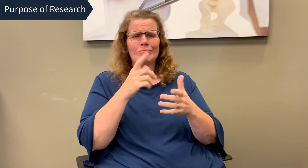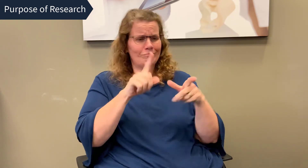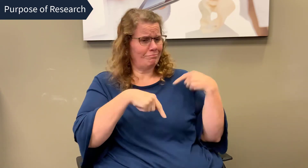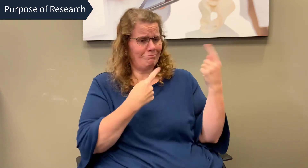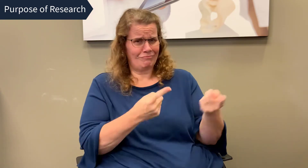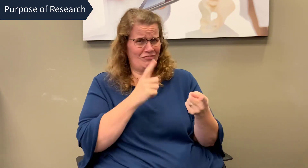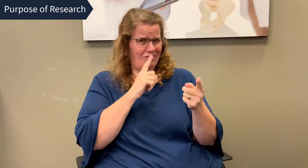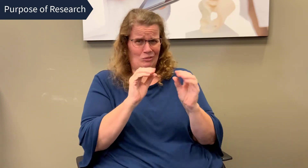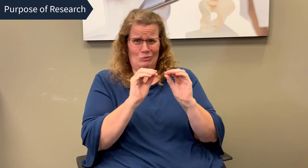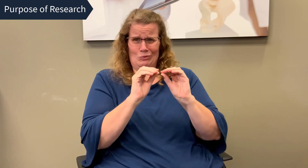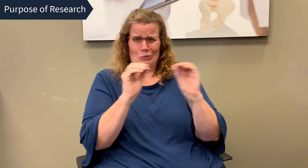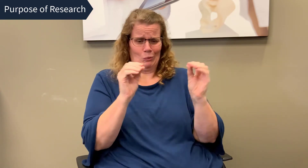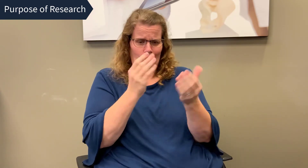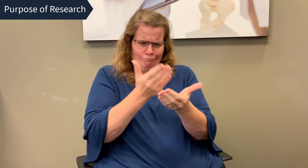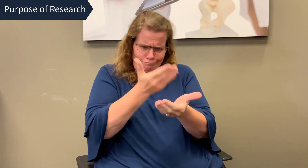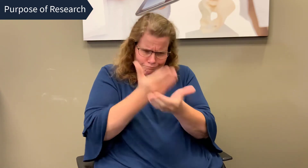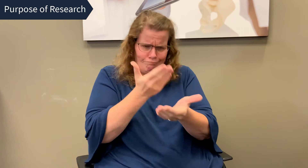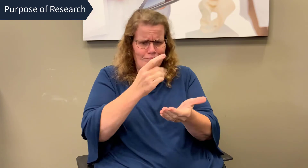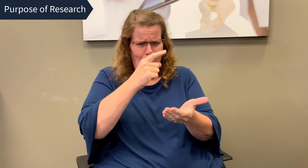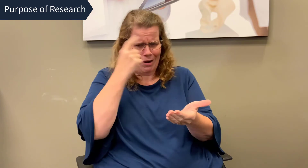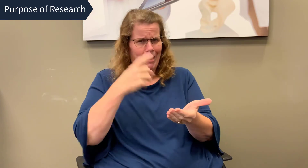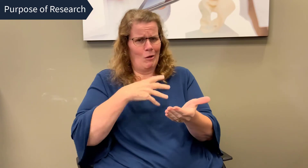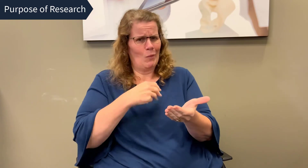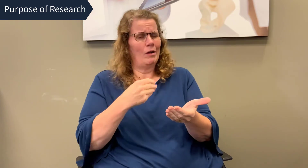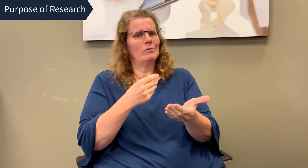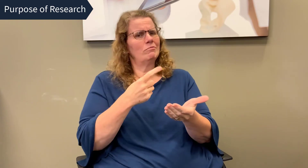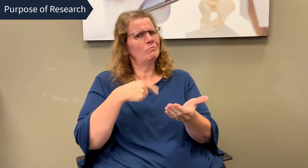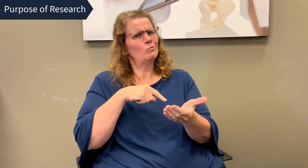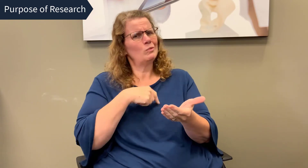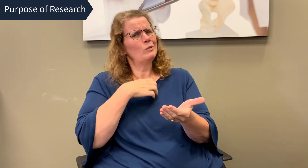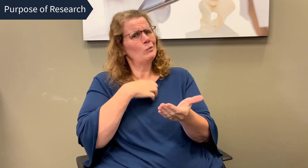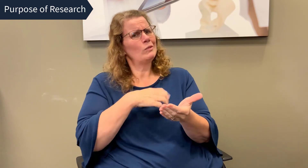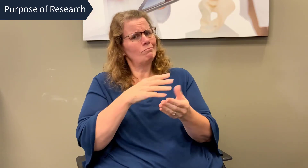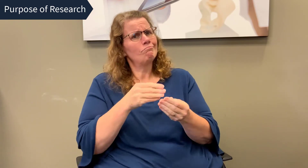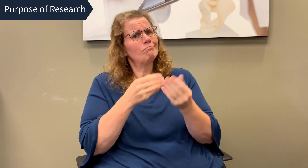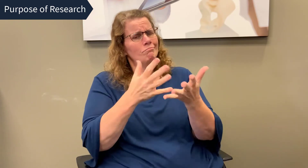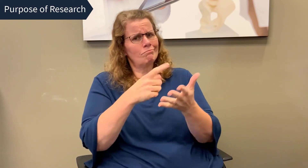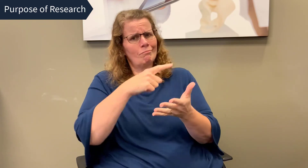and severity of these barriers for Deaf patients. Our study took an experimental